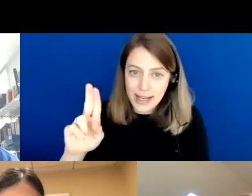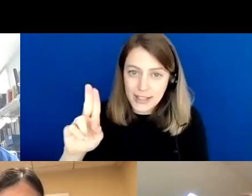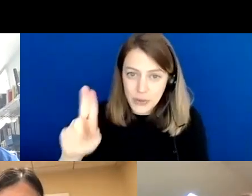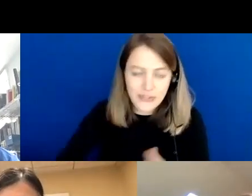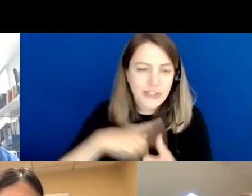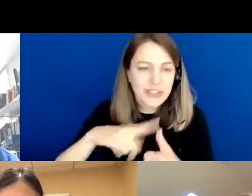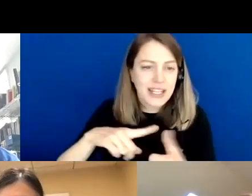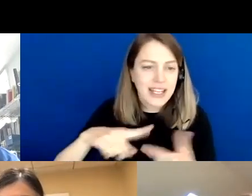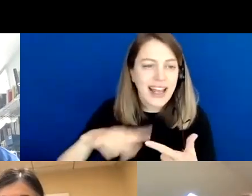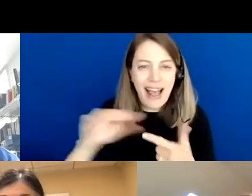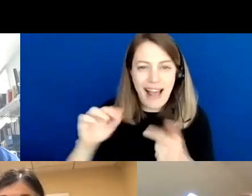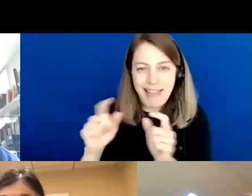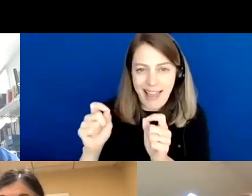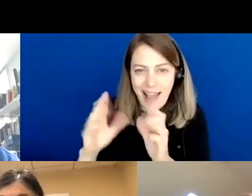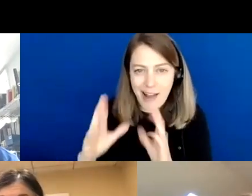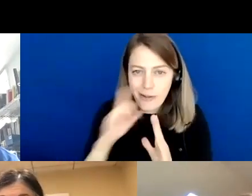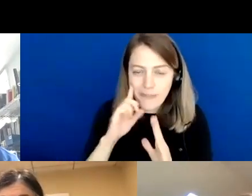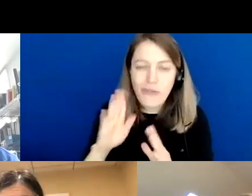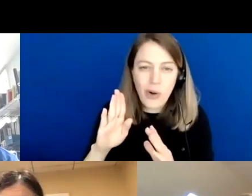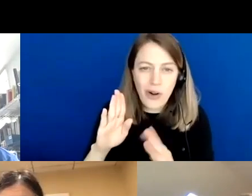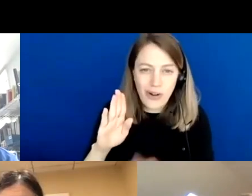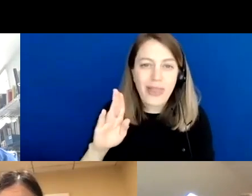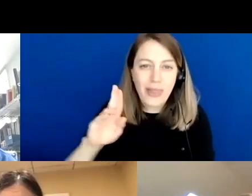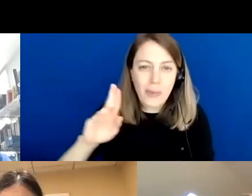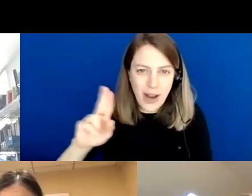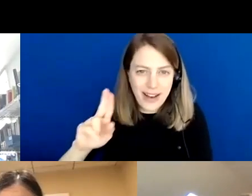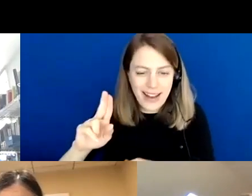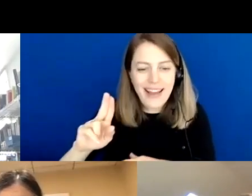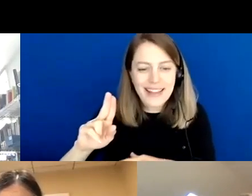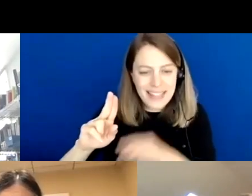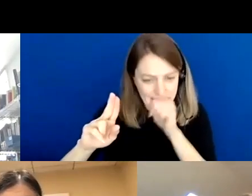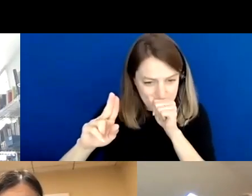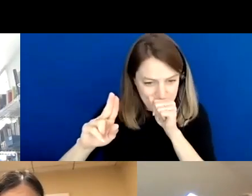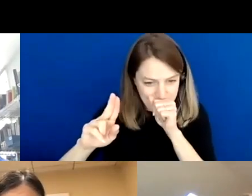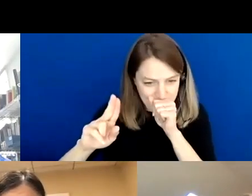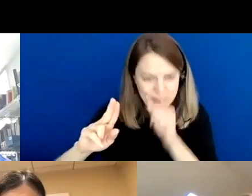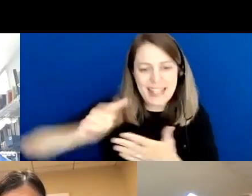the Brandeis Series in Northern Society and she's also a practicing lawyer.